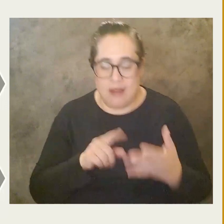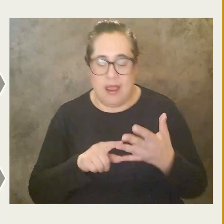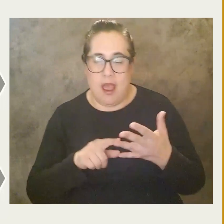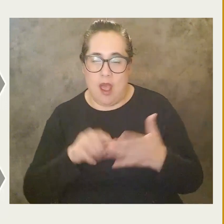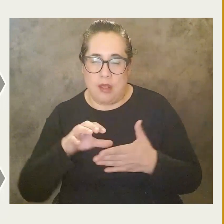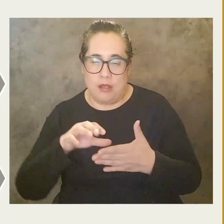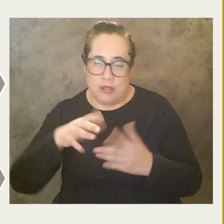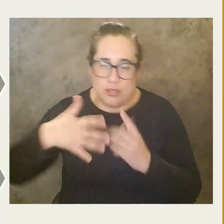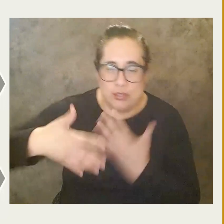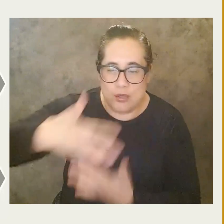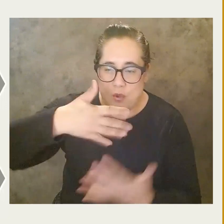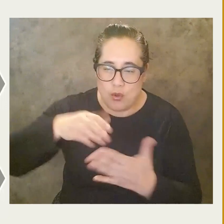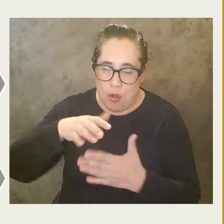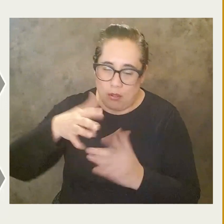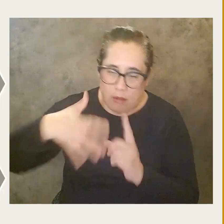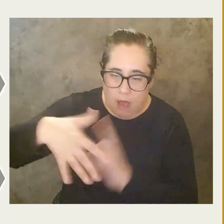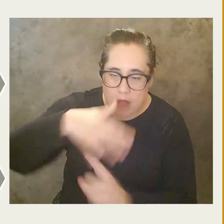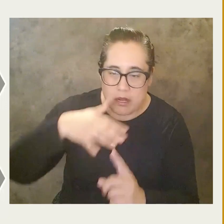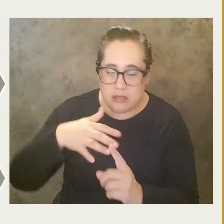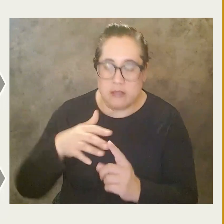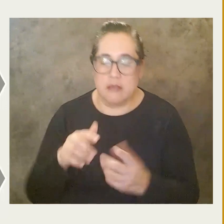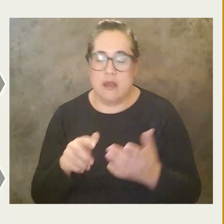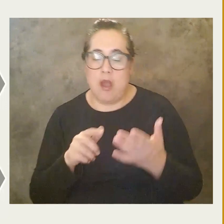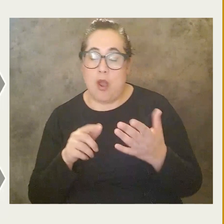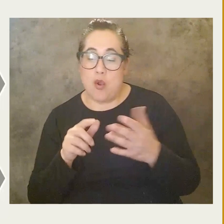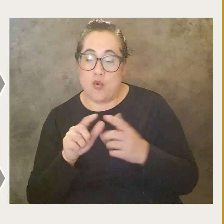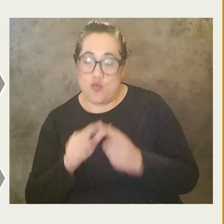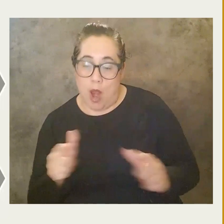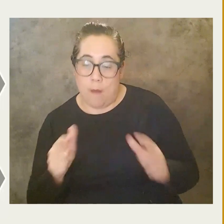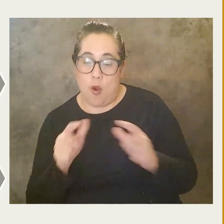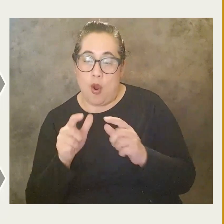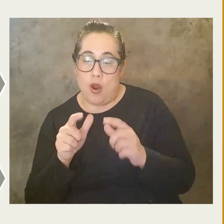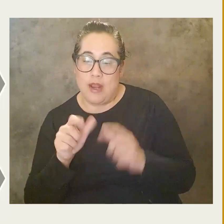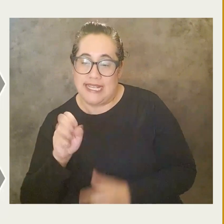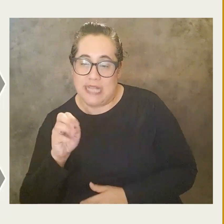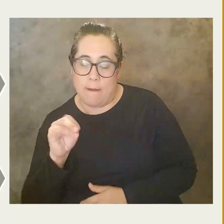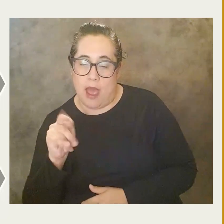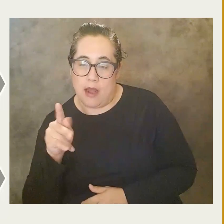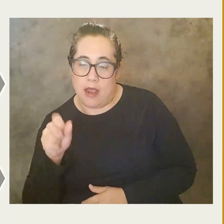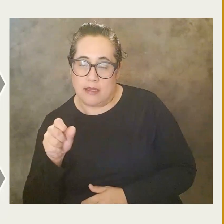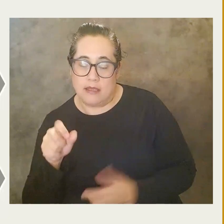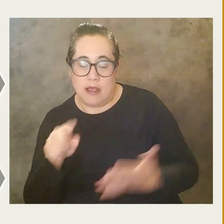Social context, grammar and semantic and ... prosemic, the use of space.